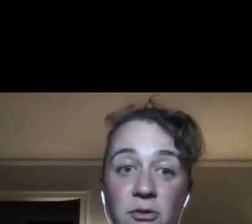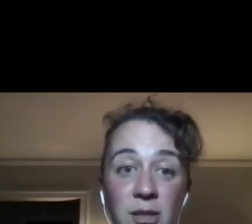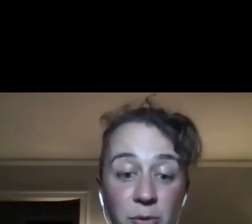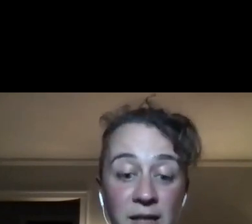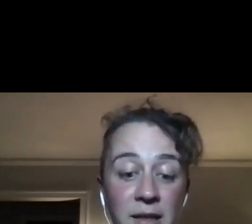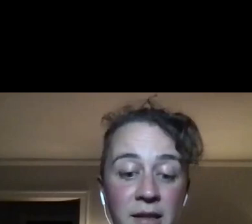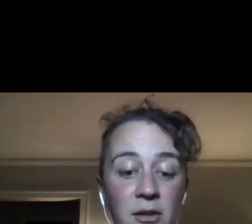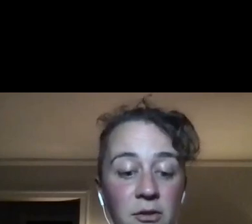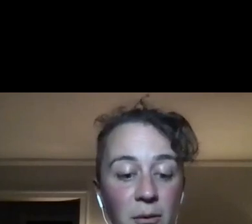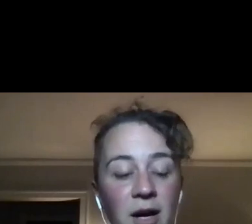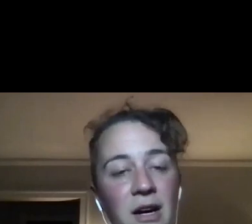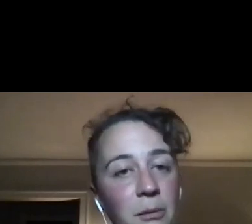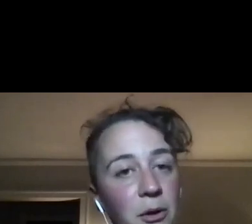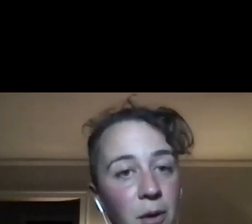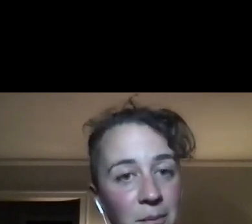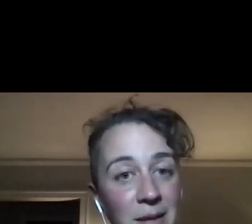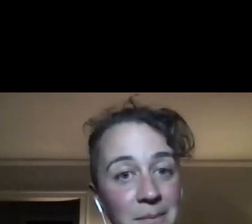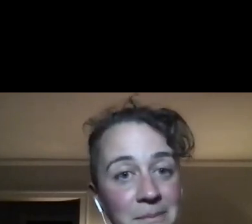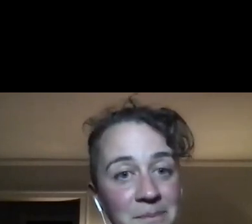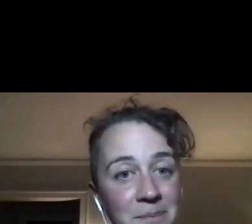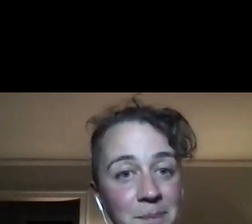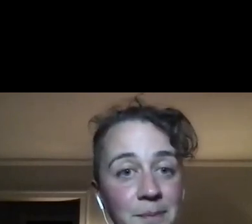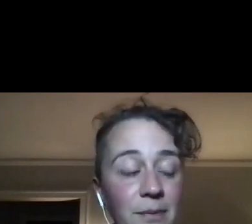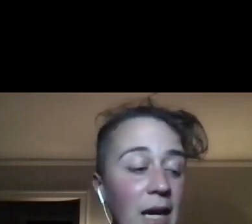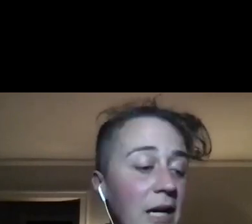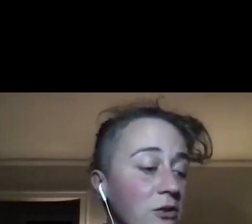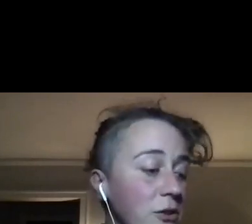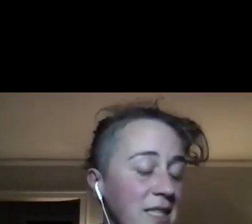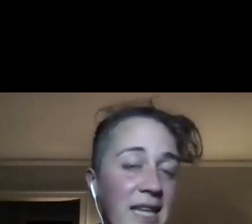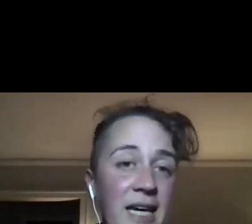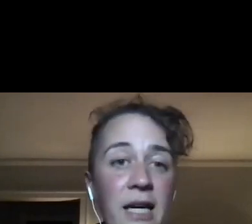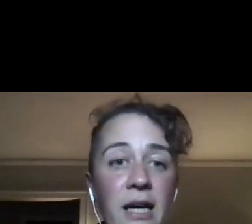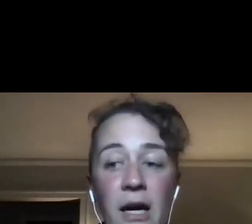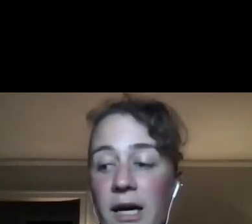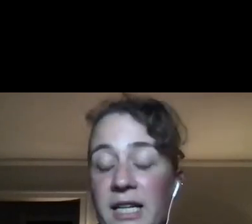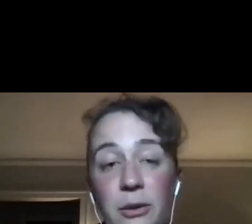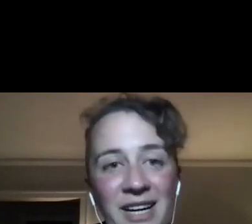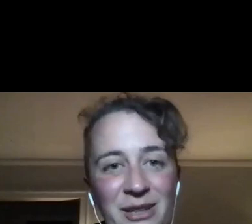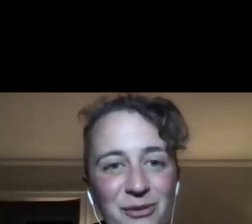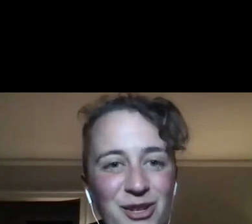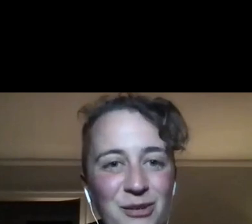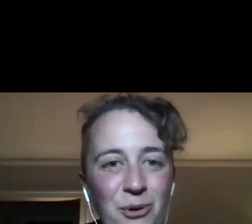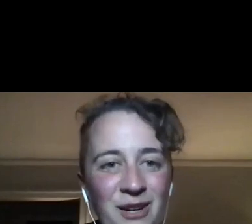the Ojibwa, the Ottawa, and the Potawatomi. I'd also like to thank IndieWire for their support